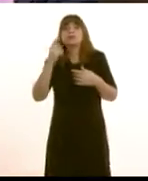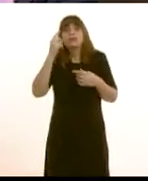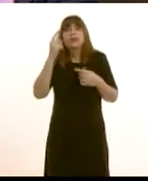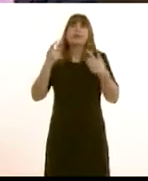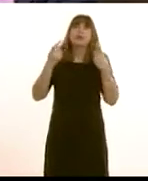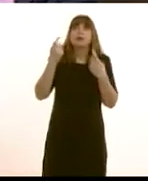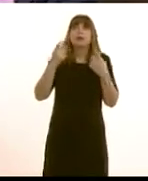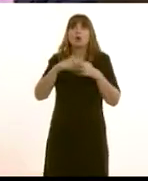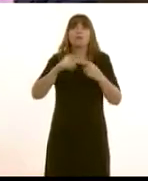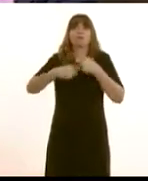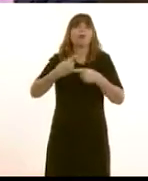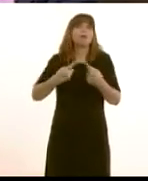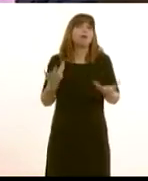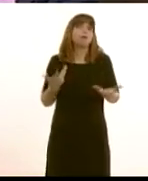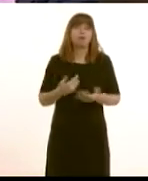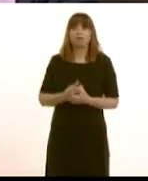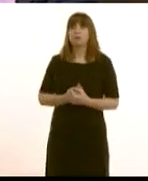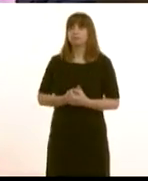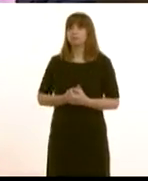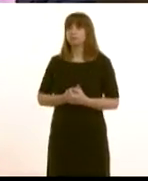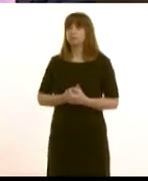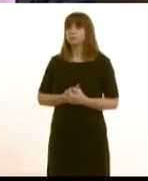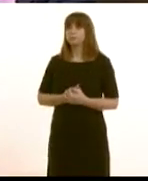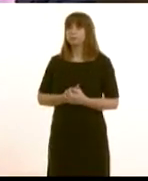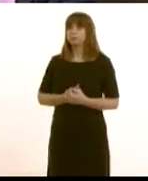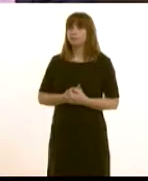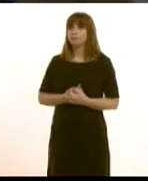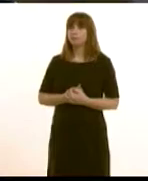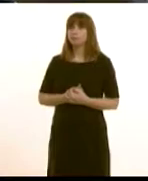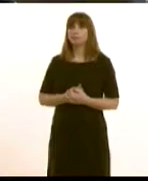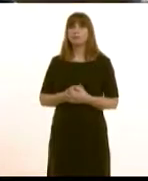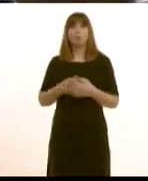Mick Antoniw: First Minister, thereís been an enormous growth in tourism in Wales over